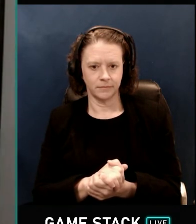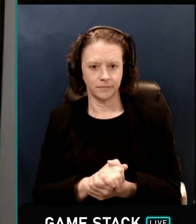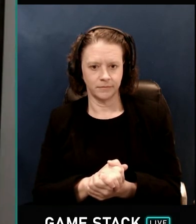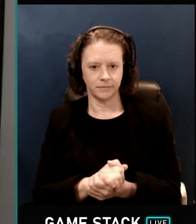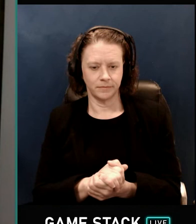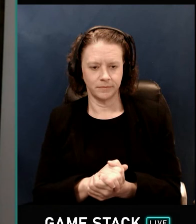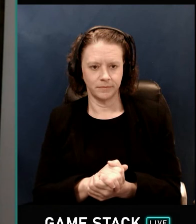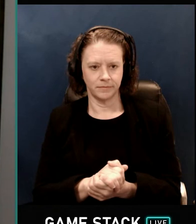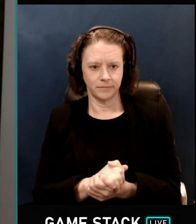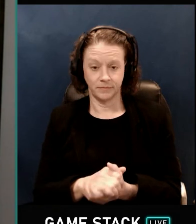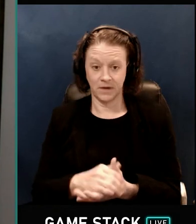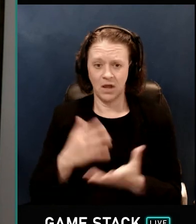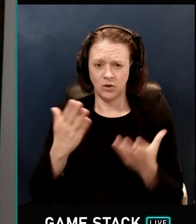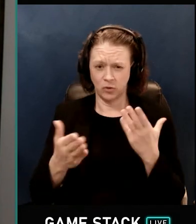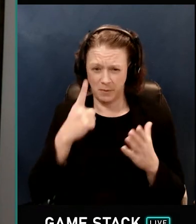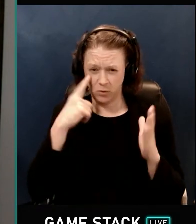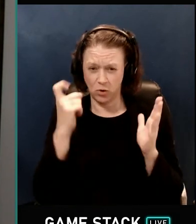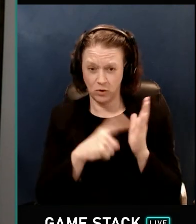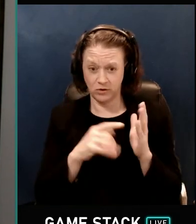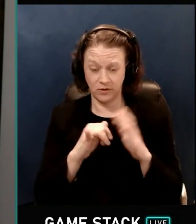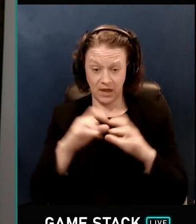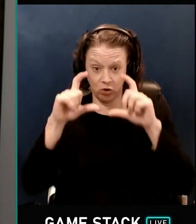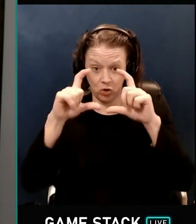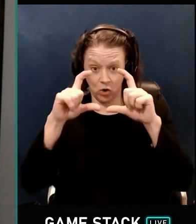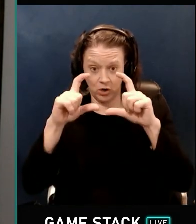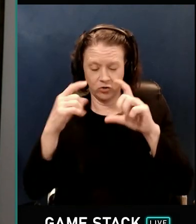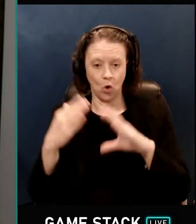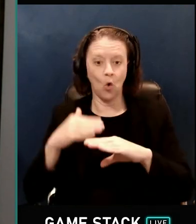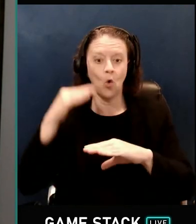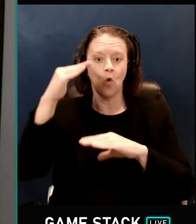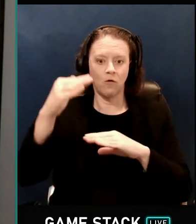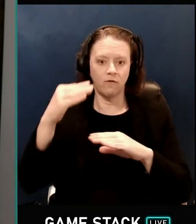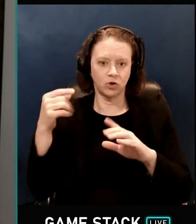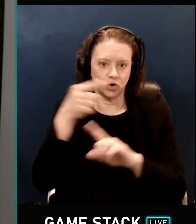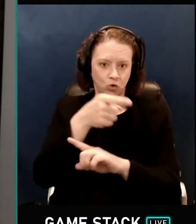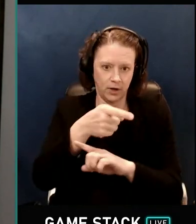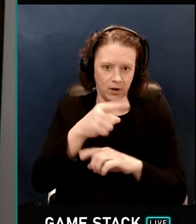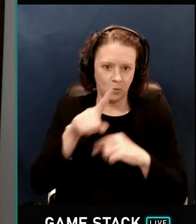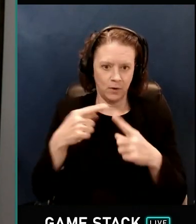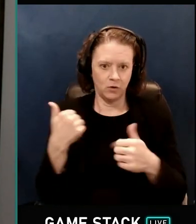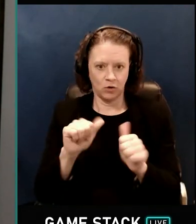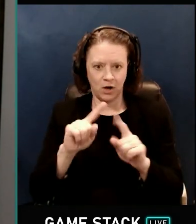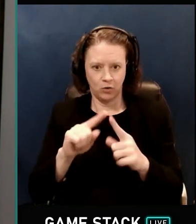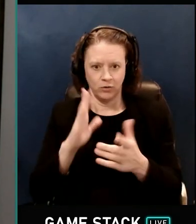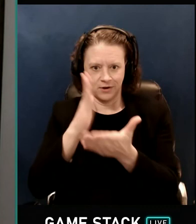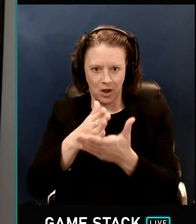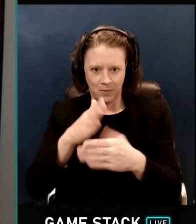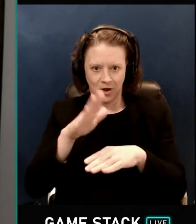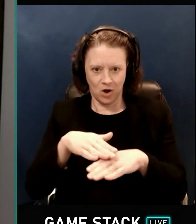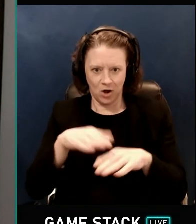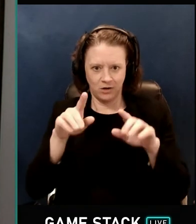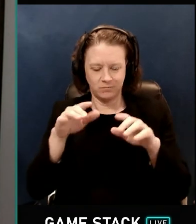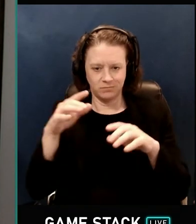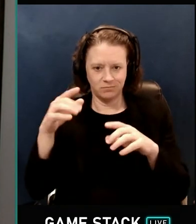So, you might have seen the target overshooting as we were trying to stop on the ships. So, the experiment here that we tried is